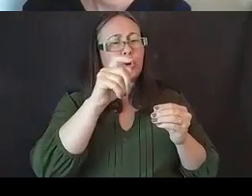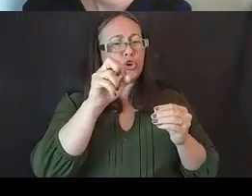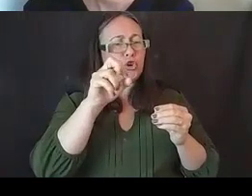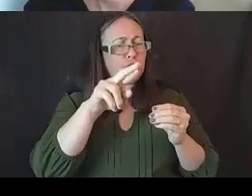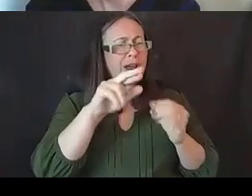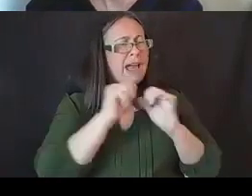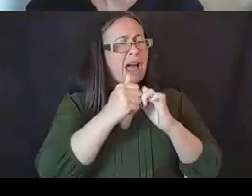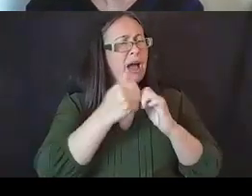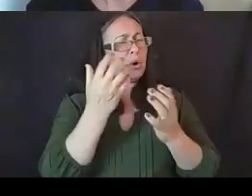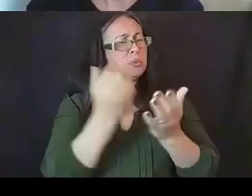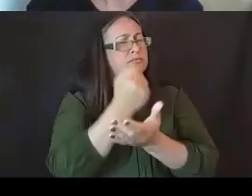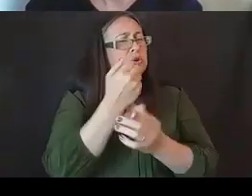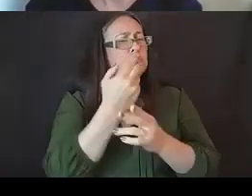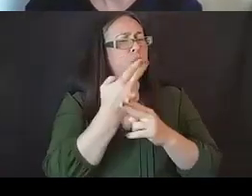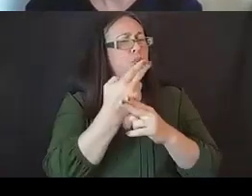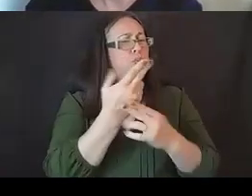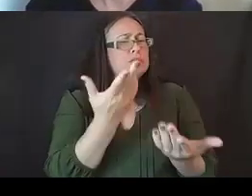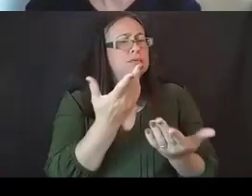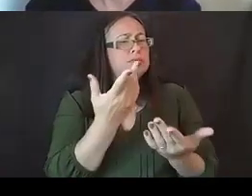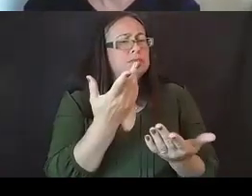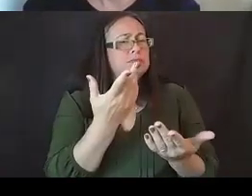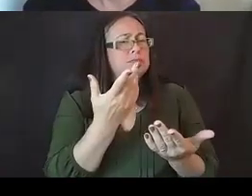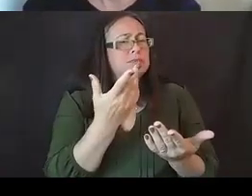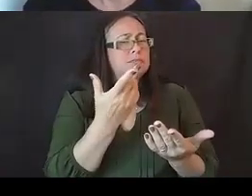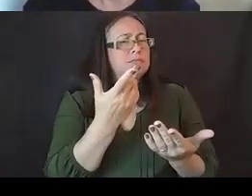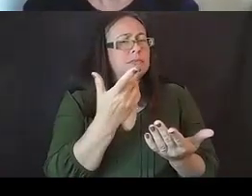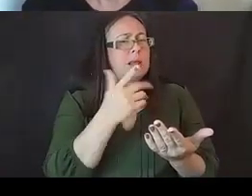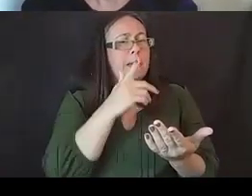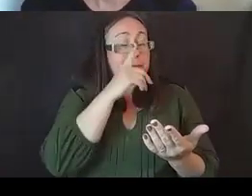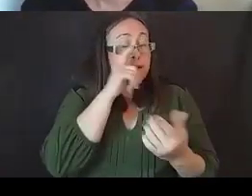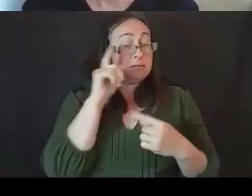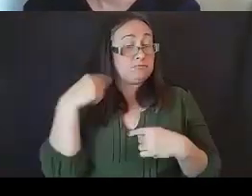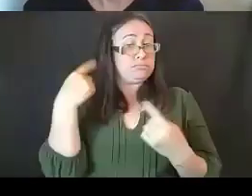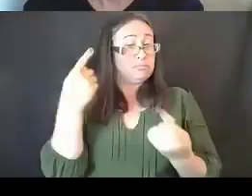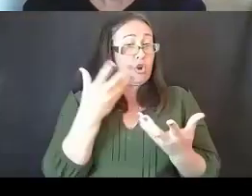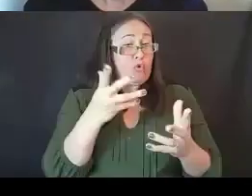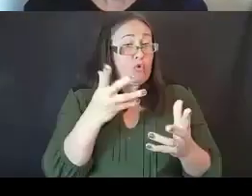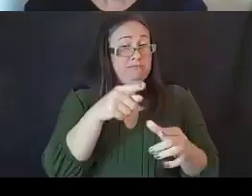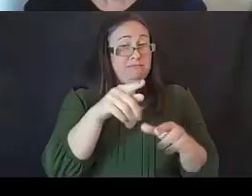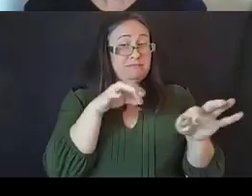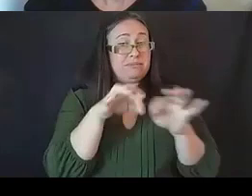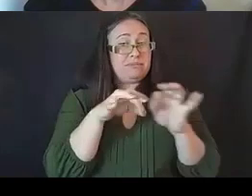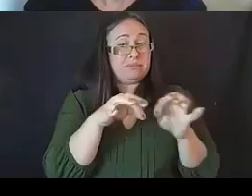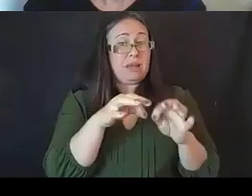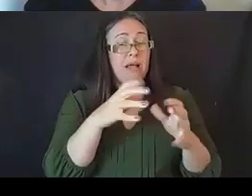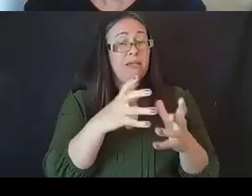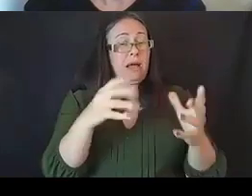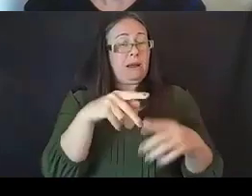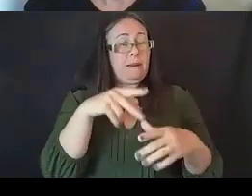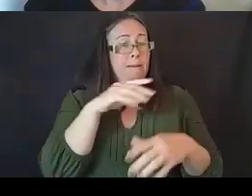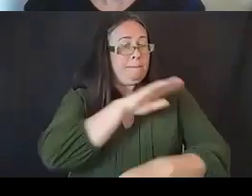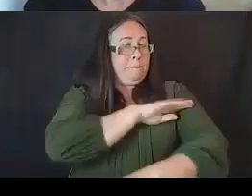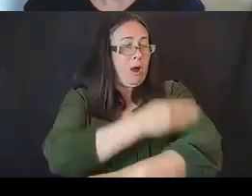and what people might use it for given the power that we have already with what's in the tools here? Cindy Danielson: Yes, I will mention